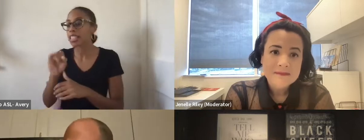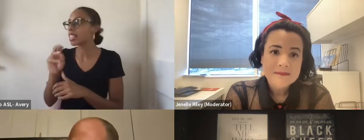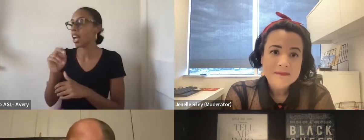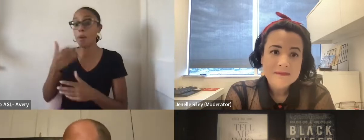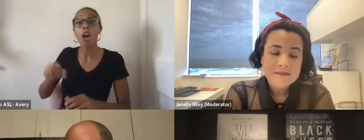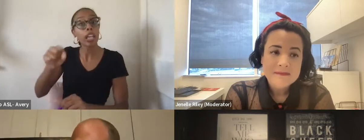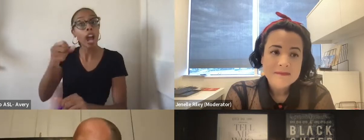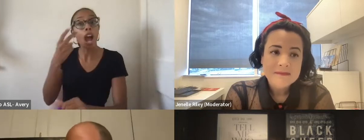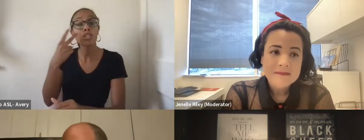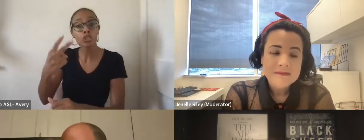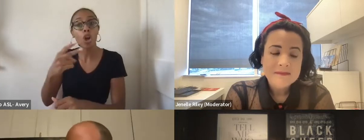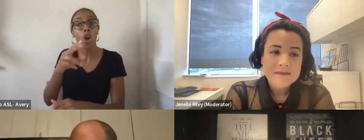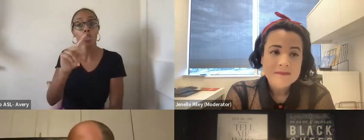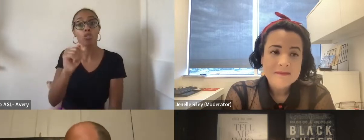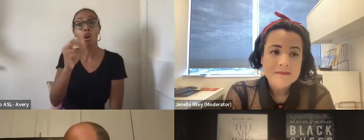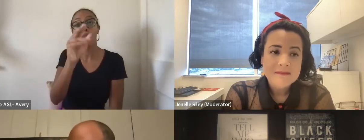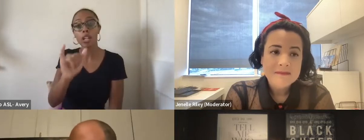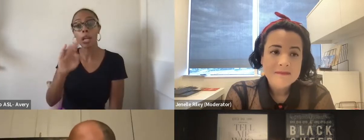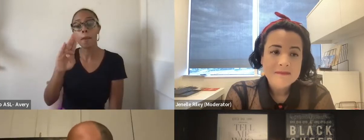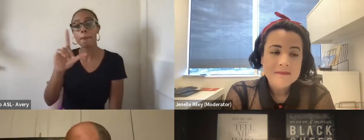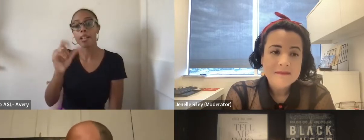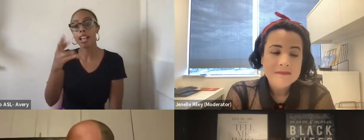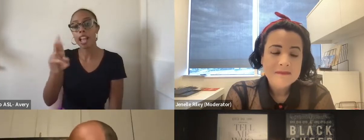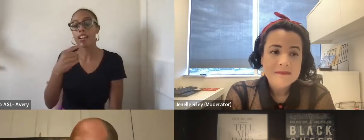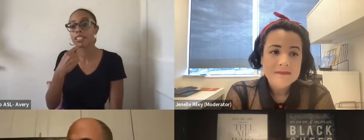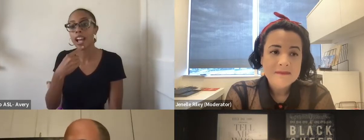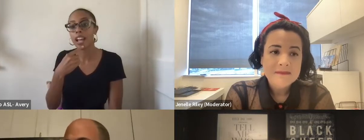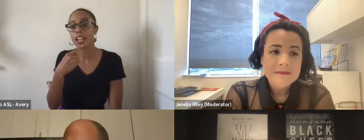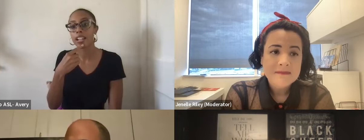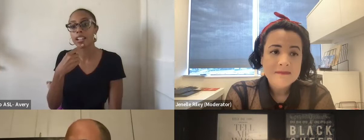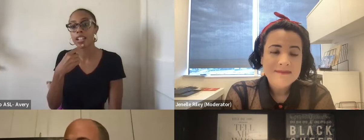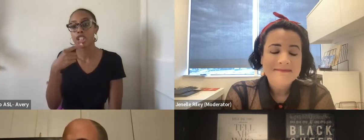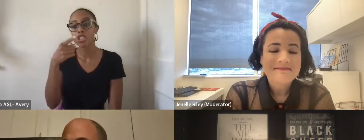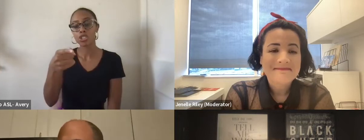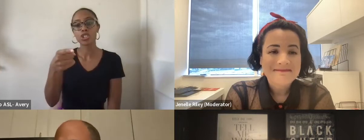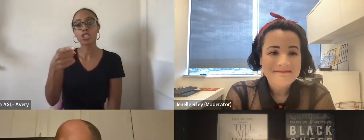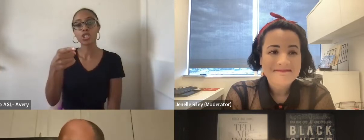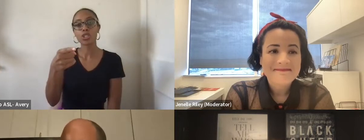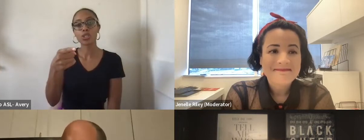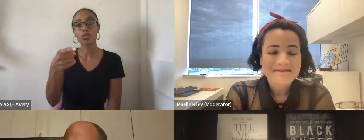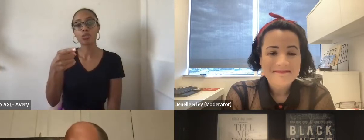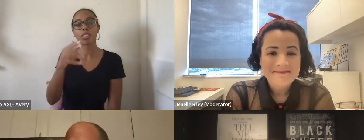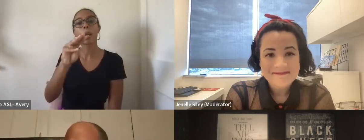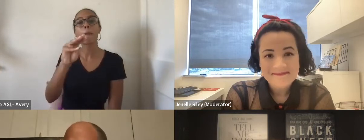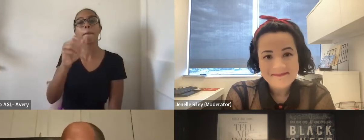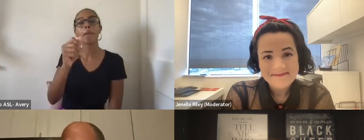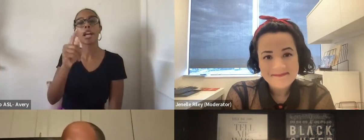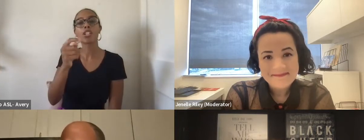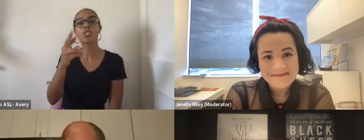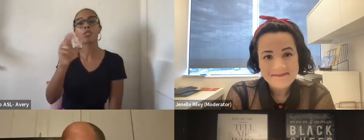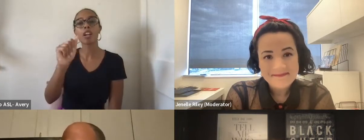I actually saw the news, Tony Blair saying she was matriarch.